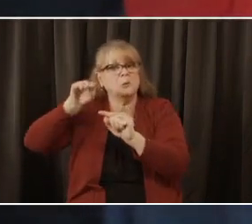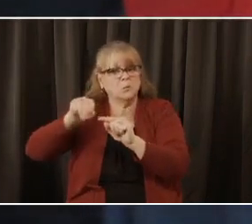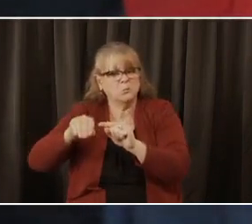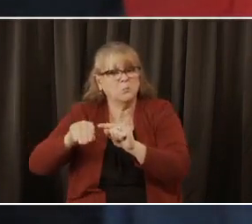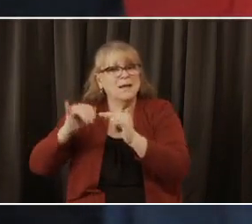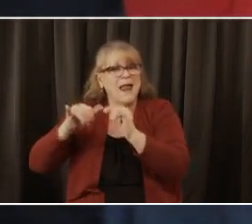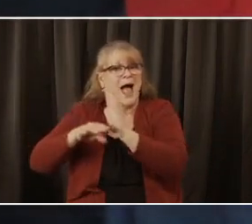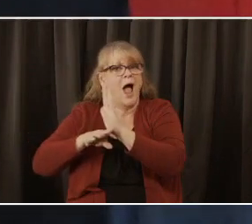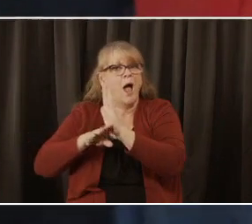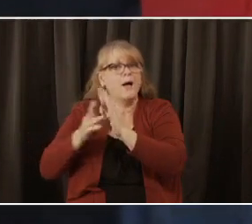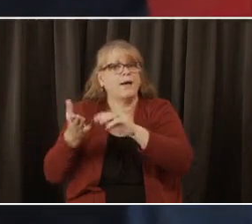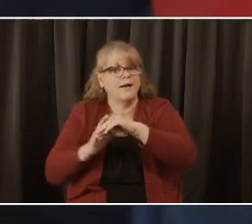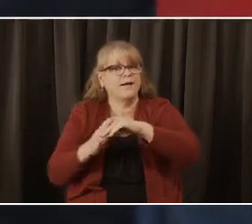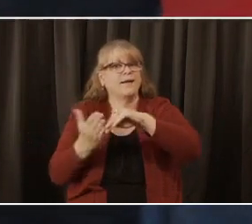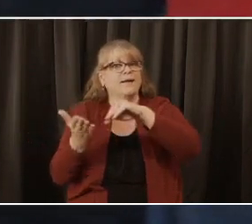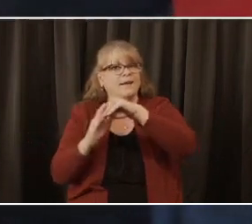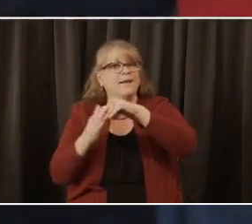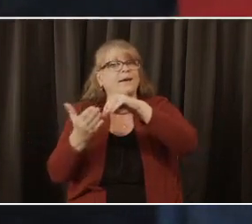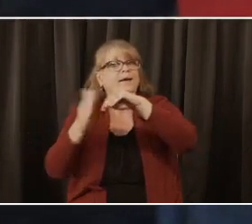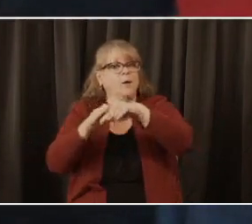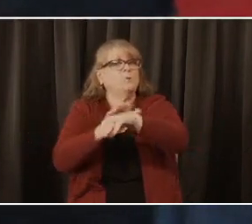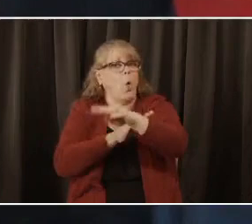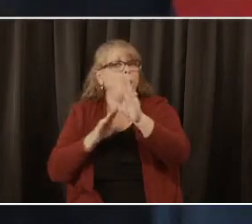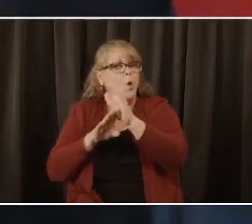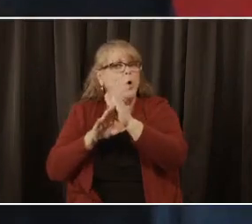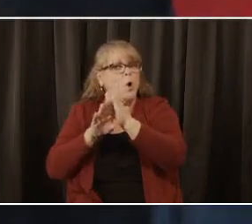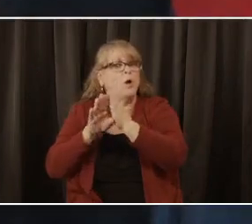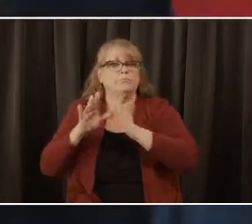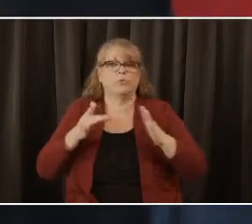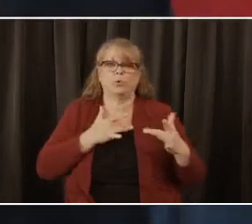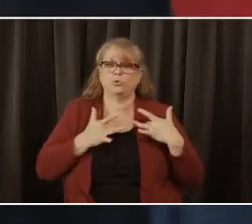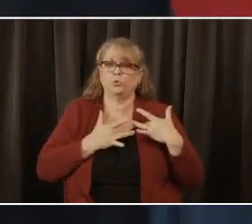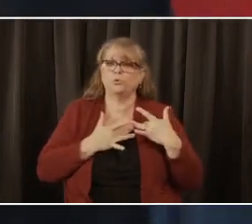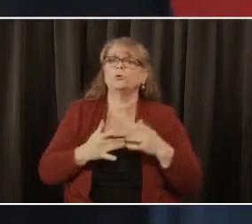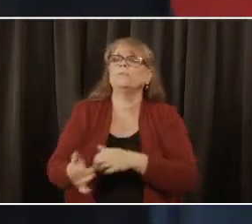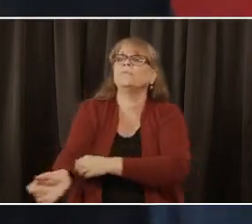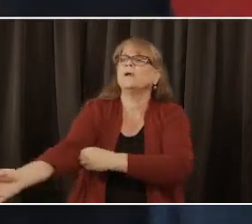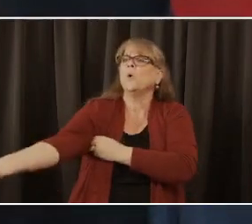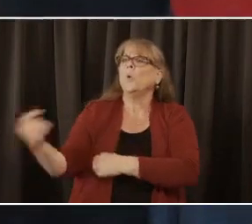That being said, we are. We have plenty of capacity, we are not at hospital capacity,